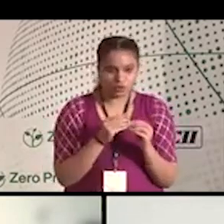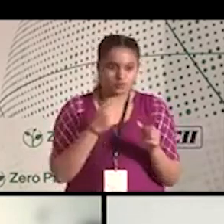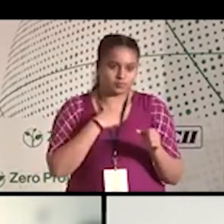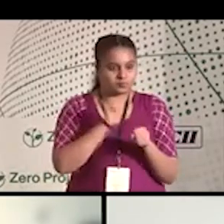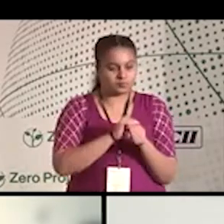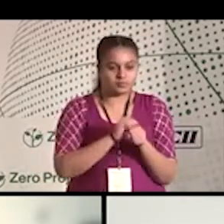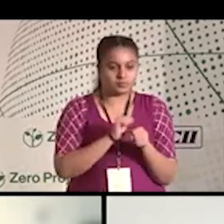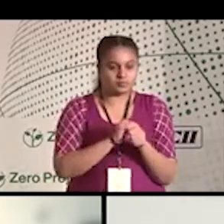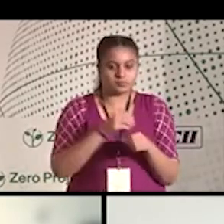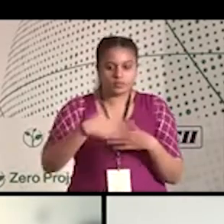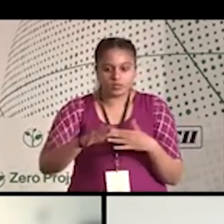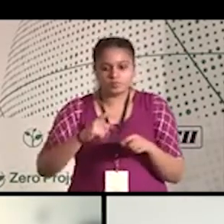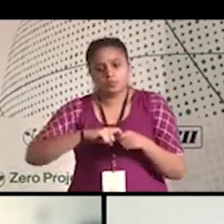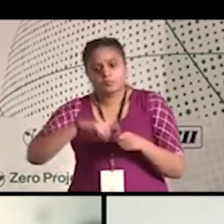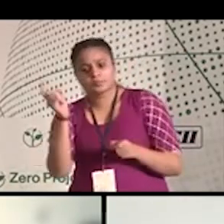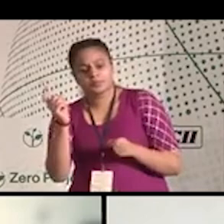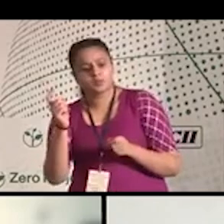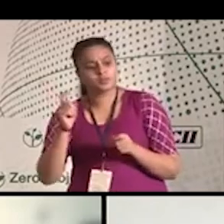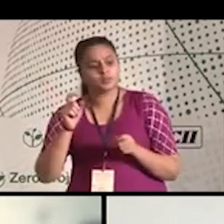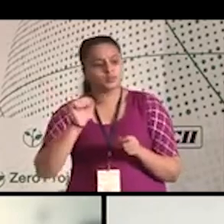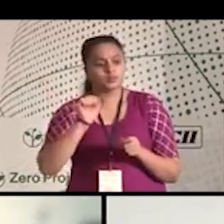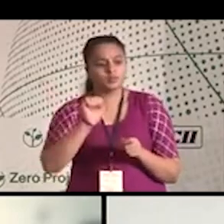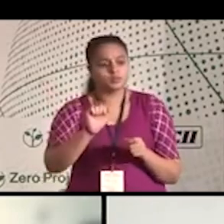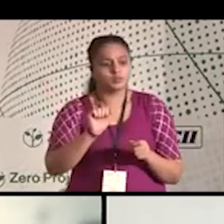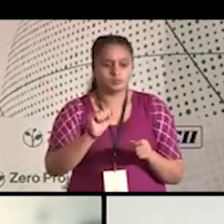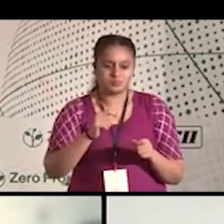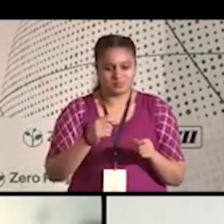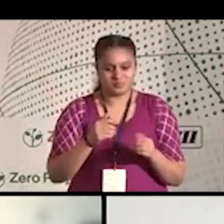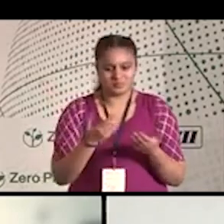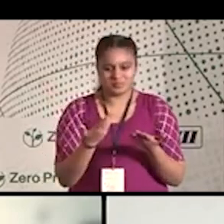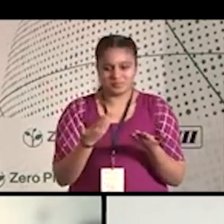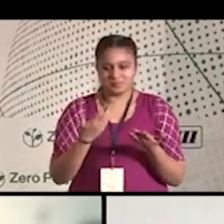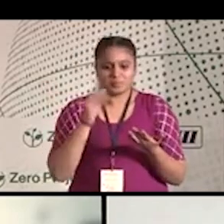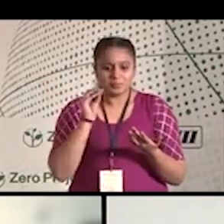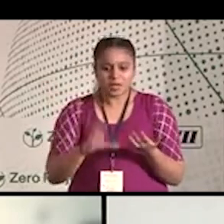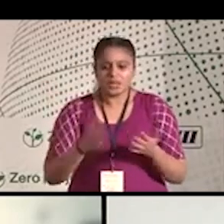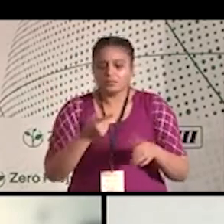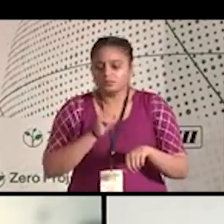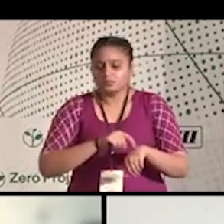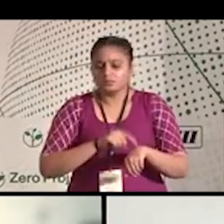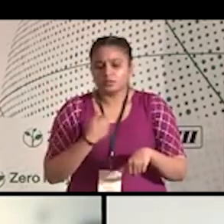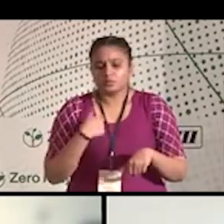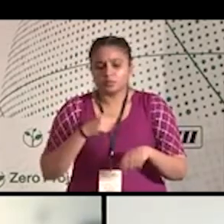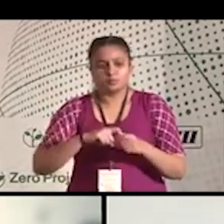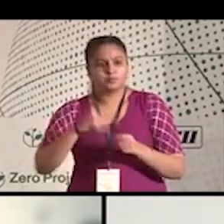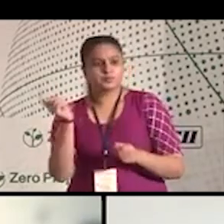I've been fired. That's The worst possible time for me to have to hire a lawyer and defend my own rights.